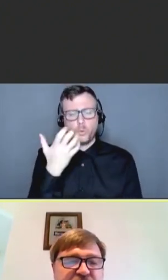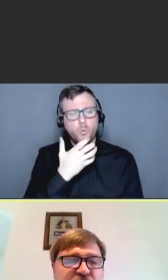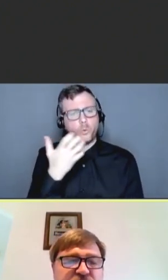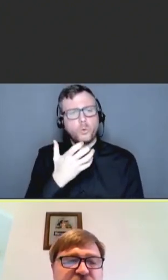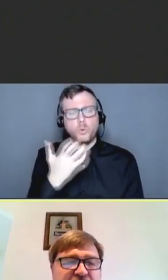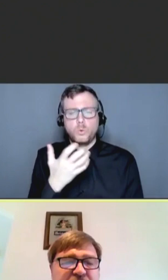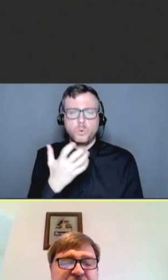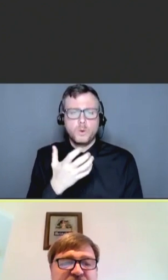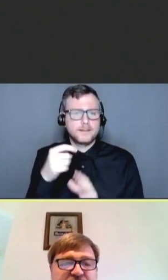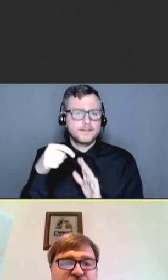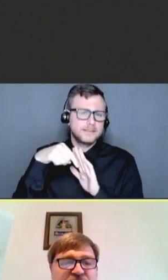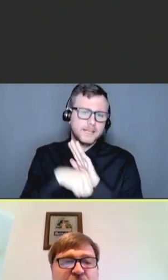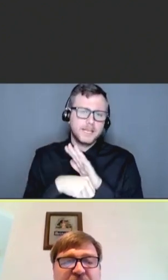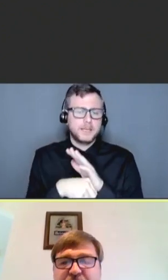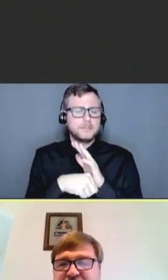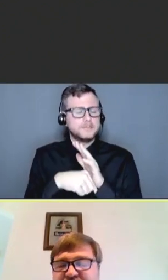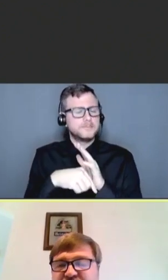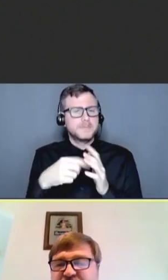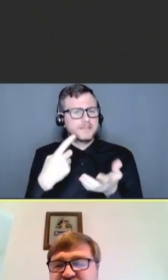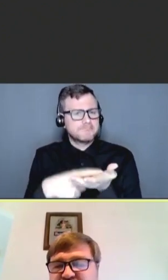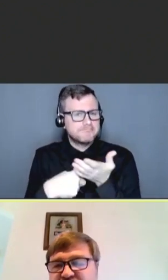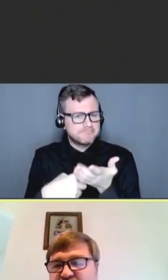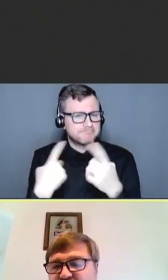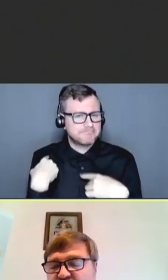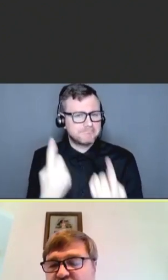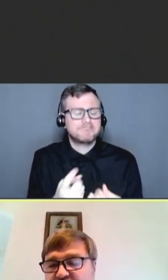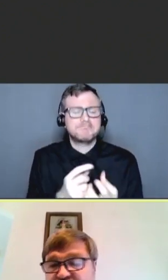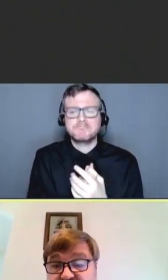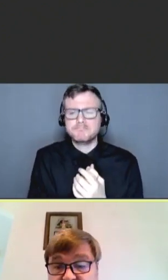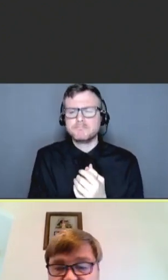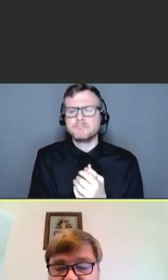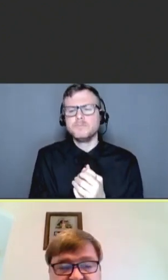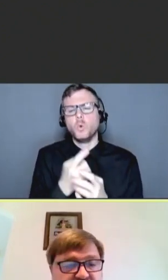So some of the things that we've run up in the discussion that we want to open up for here,